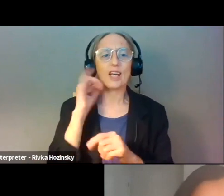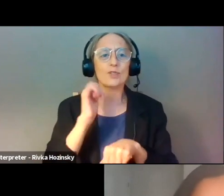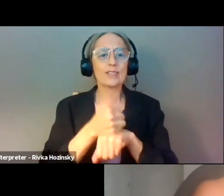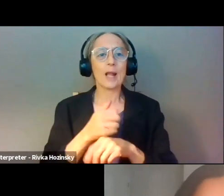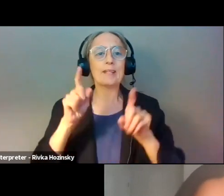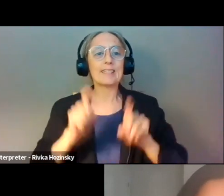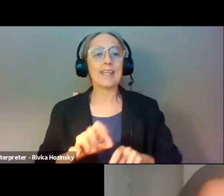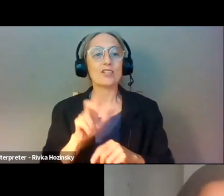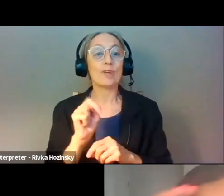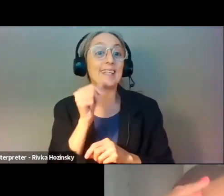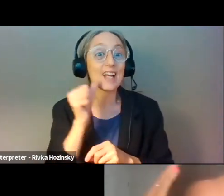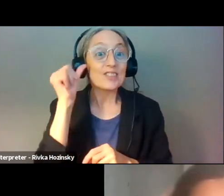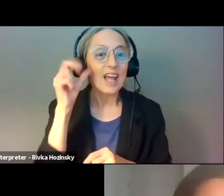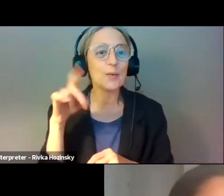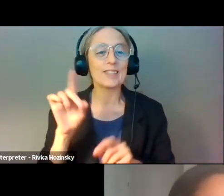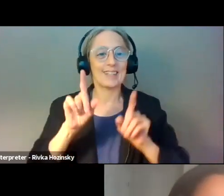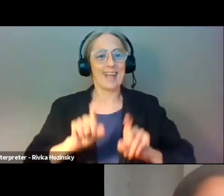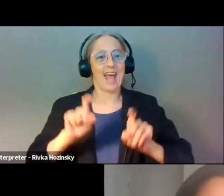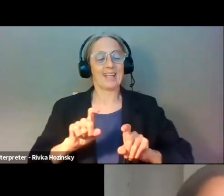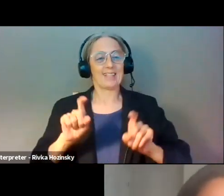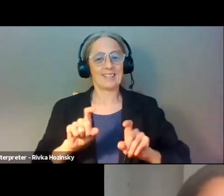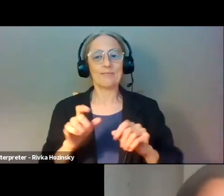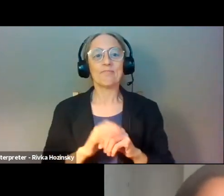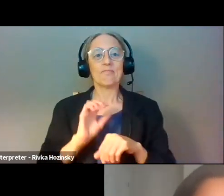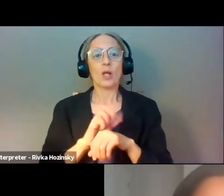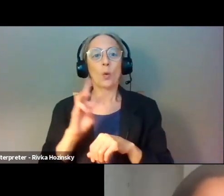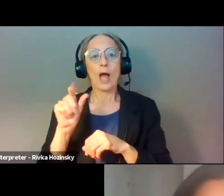we did a test run of making a webinar and making sure that there were enough